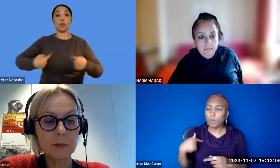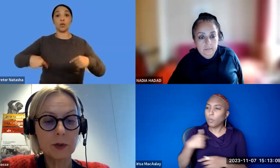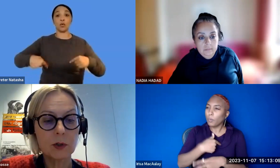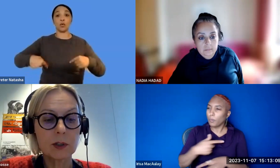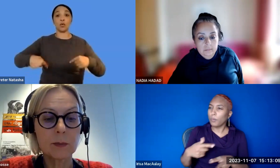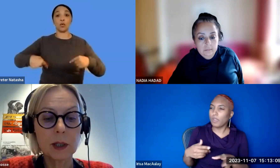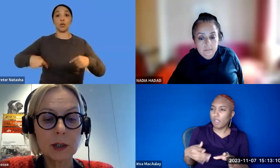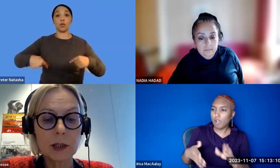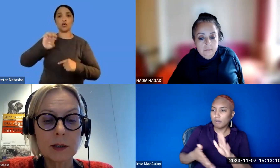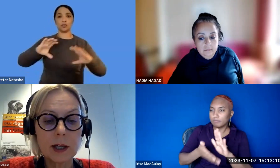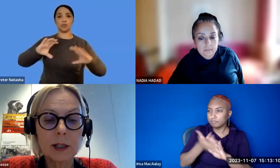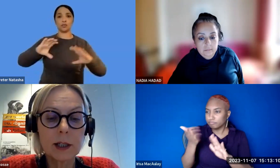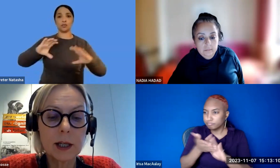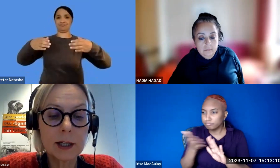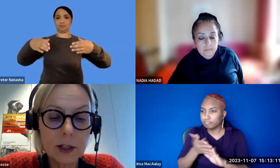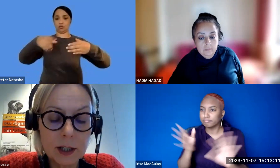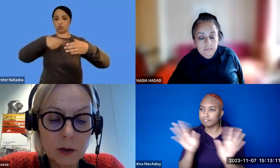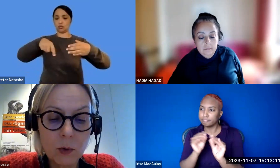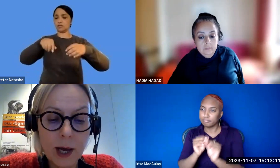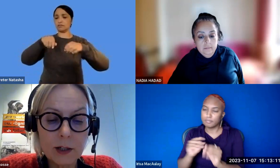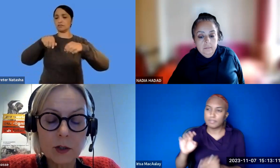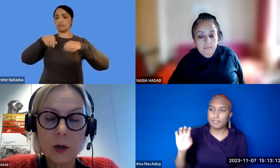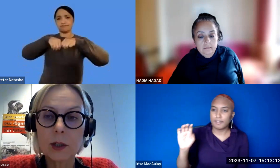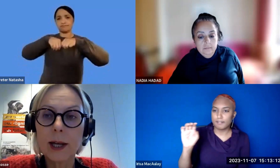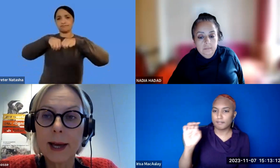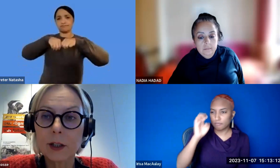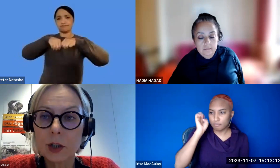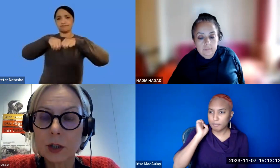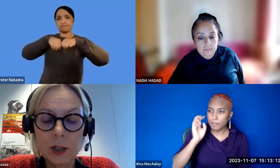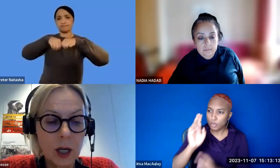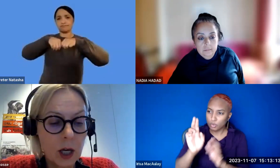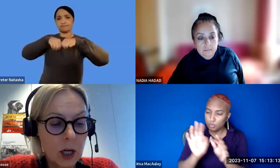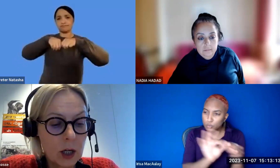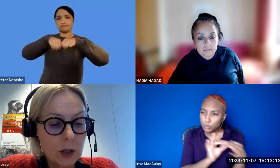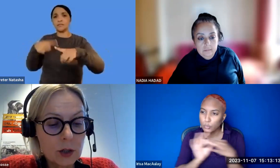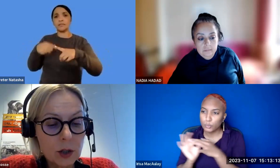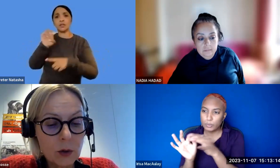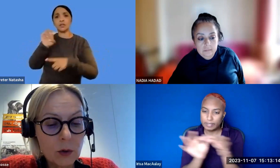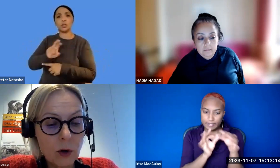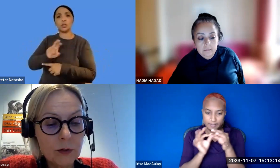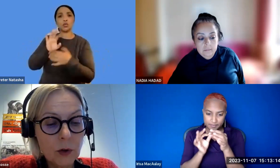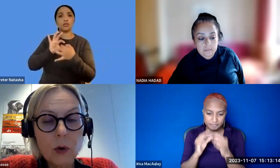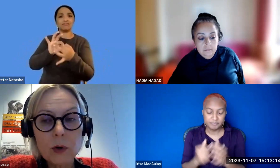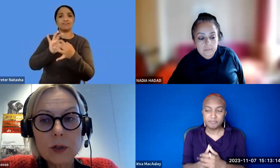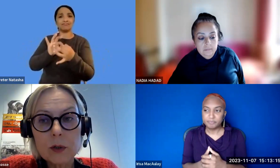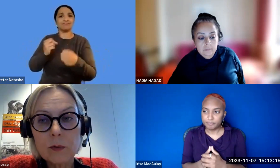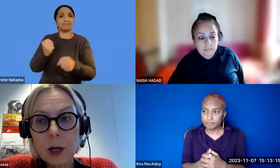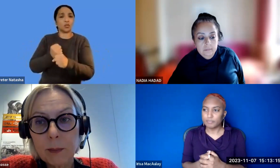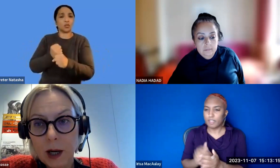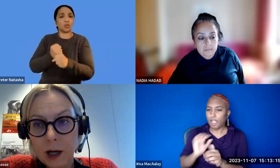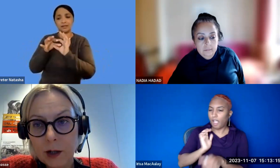when it comes to disabilities and EU external action. So, of course, we are part